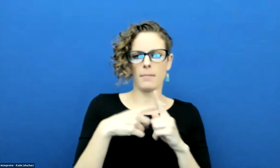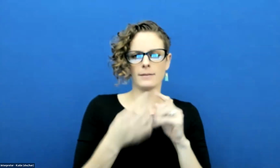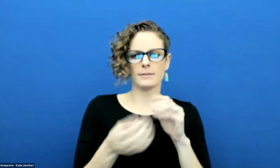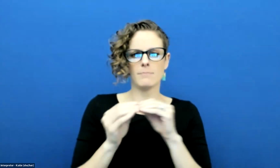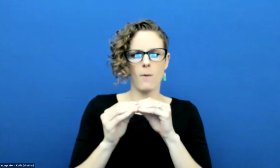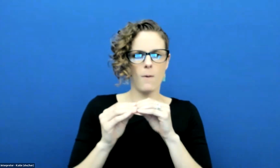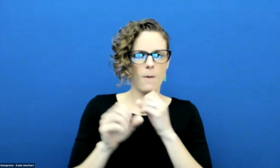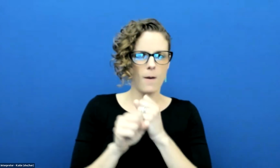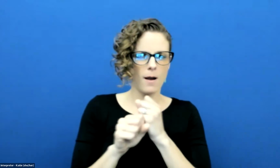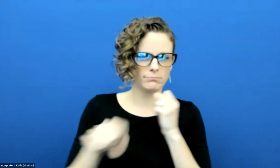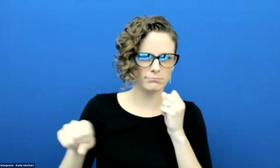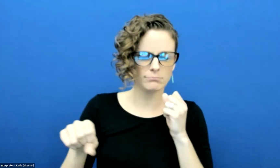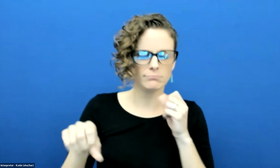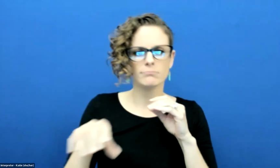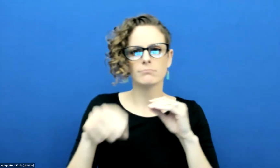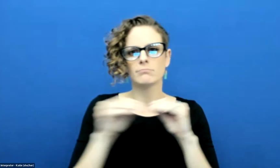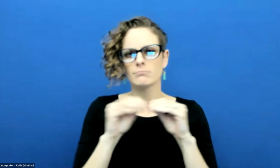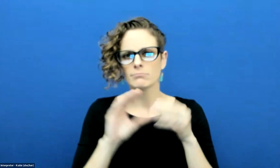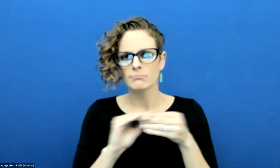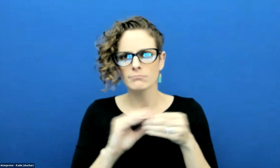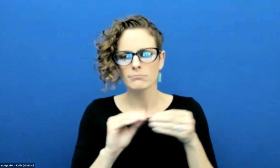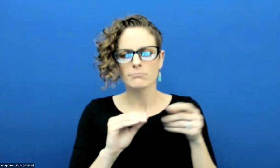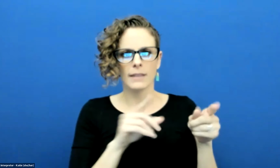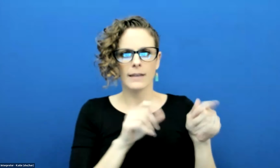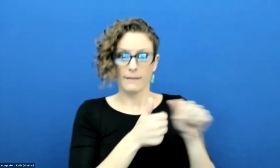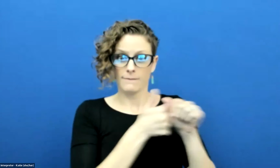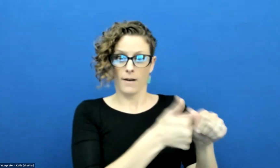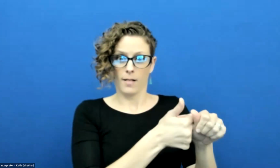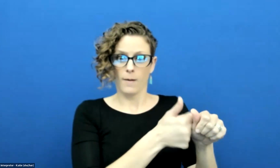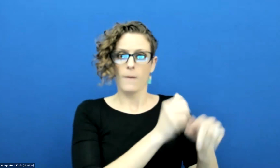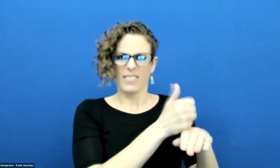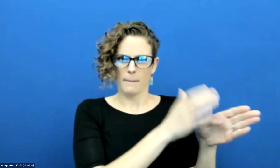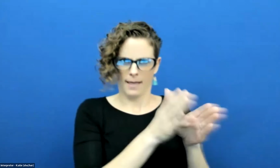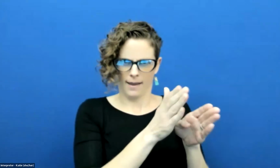and do many of these things including the planning process then we'll repackage that slightly and